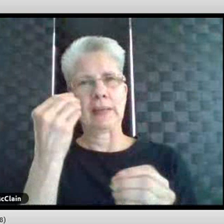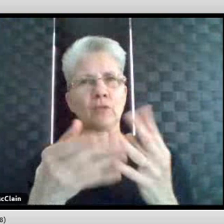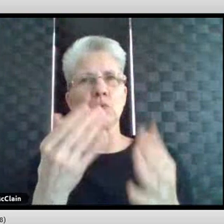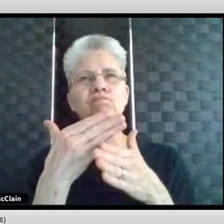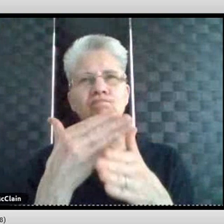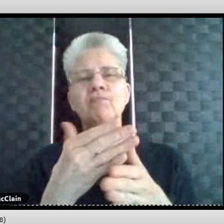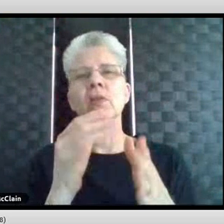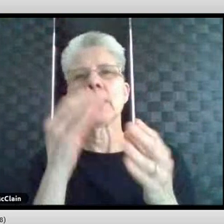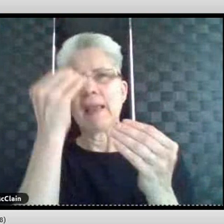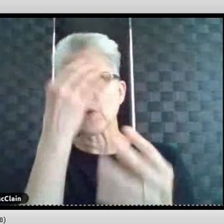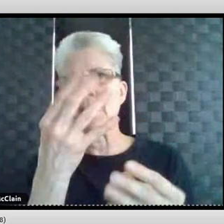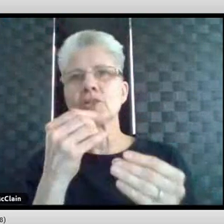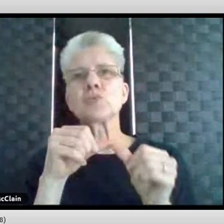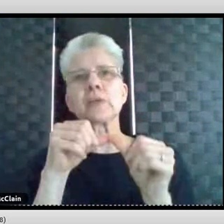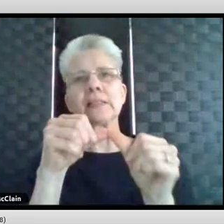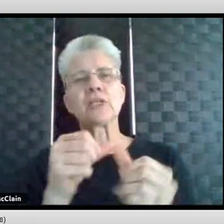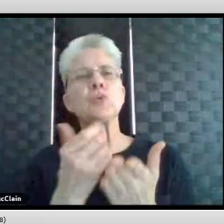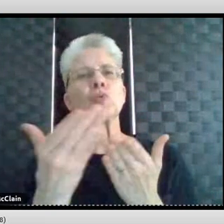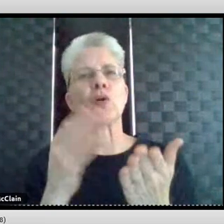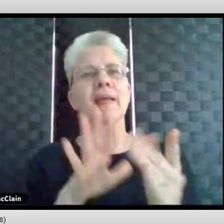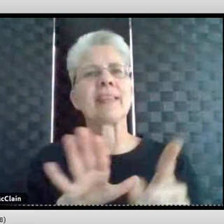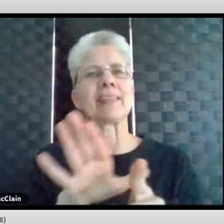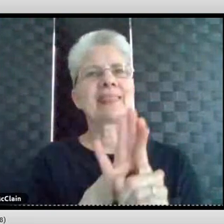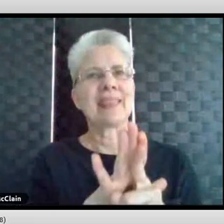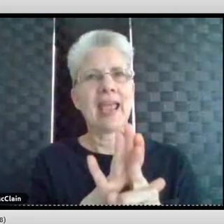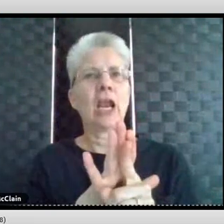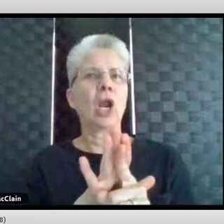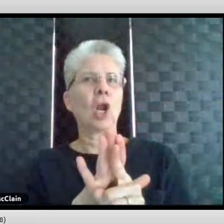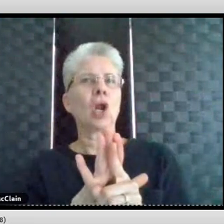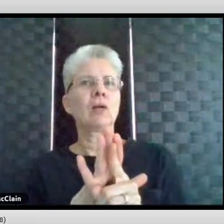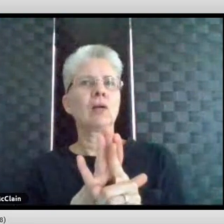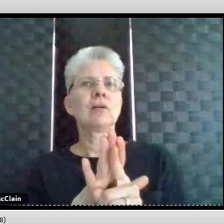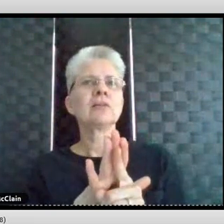on serving their particular piece of that tail.